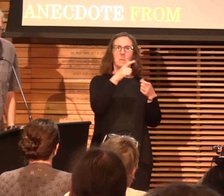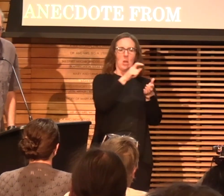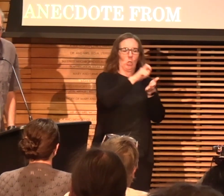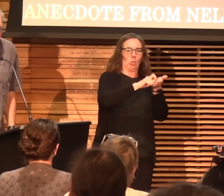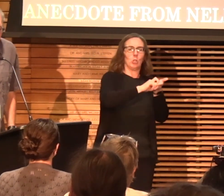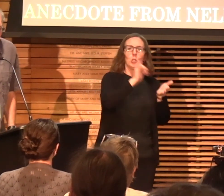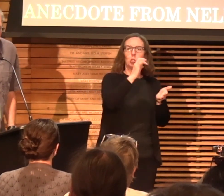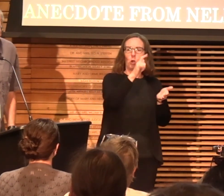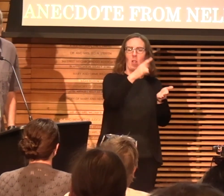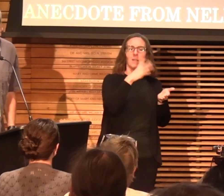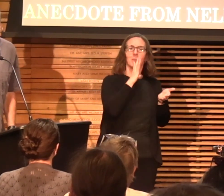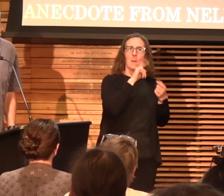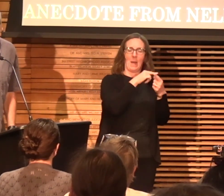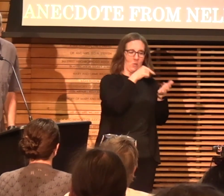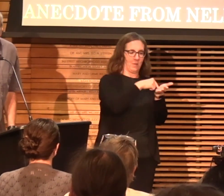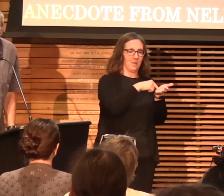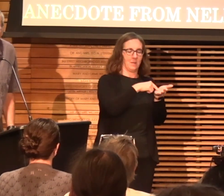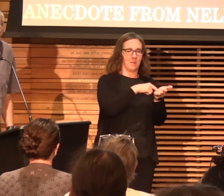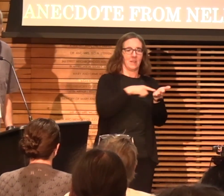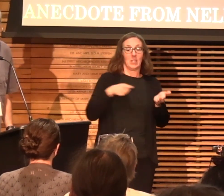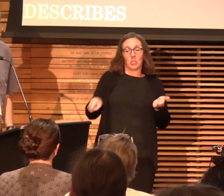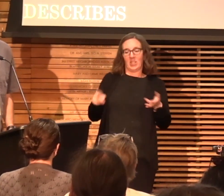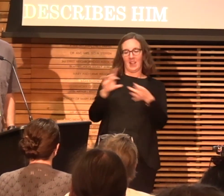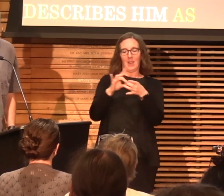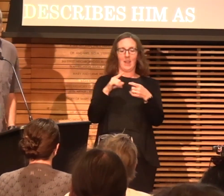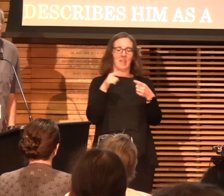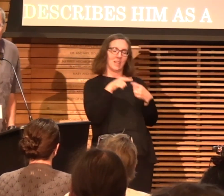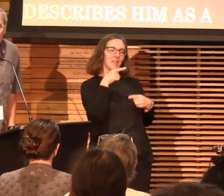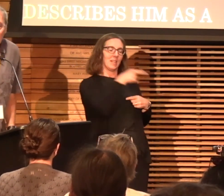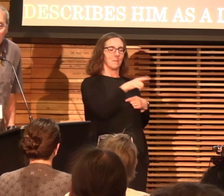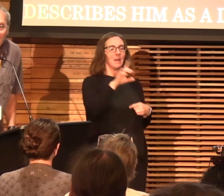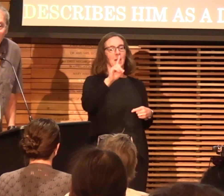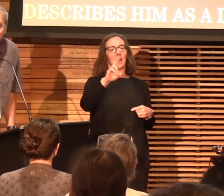where she describes him as a dung beetle, which has become my favorite epithet.